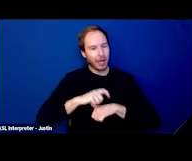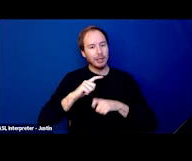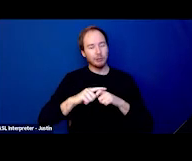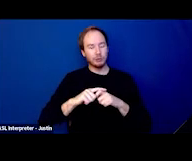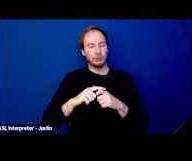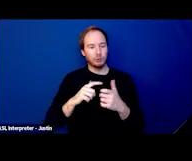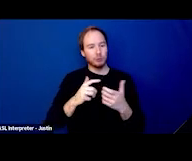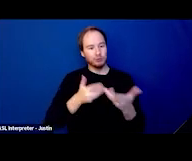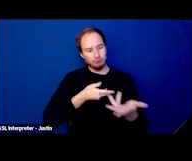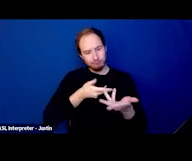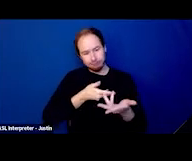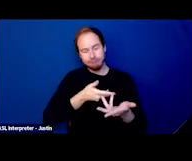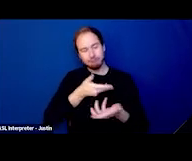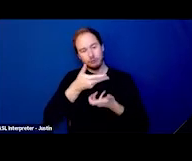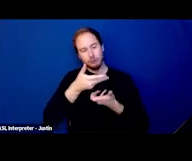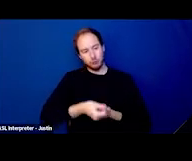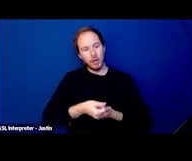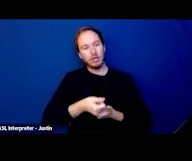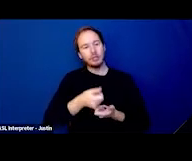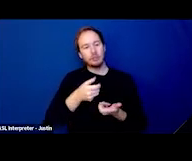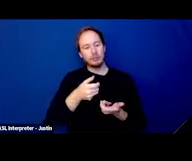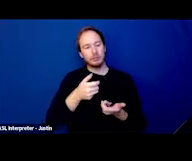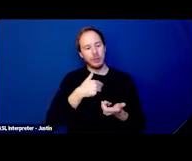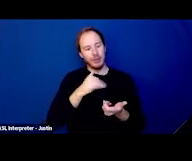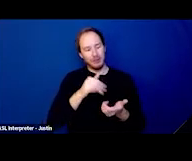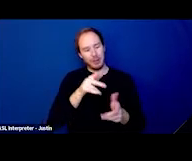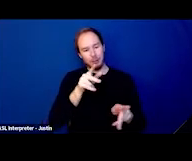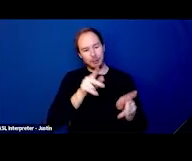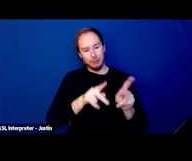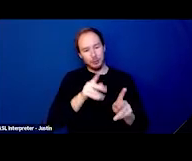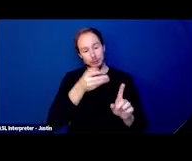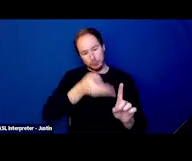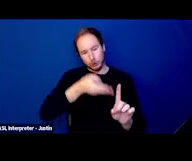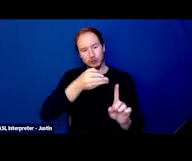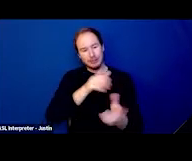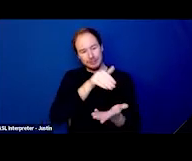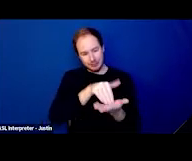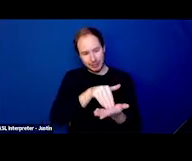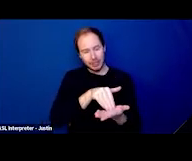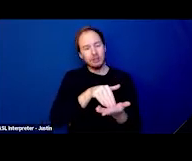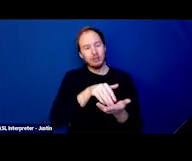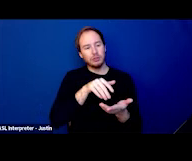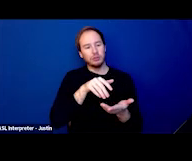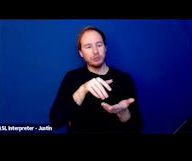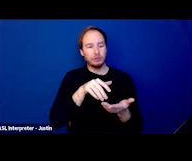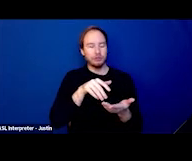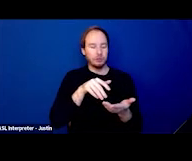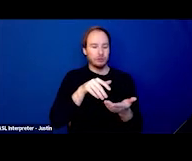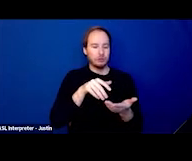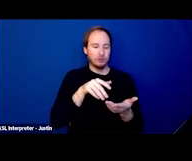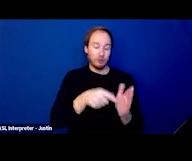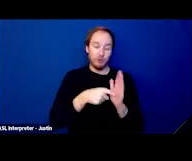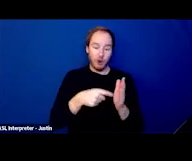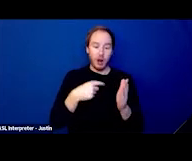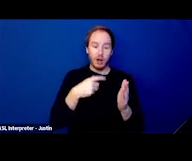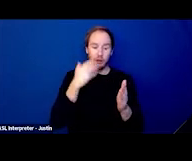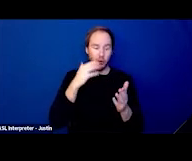that person-centered outreach really, not only incorporates principles of trauma-informed care, but also requires compassion and focusing